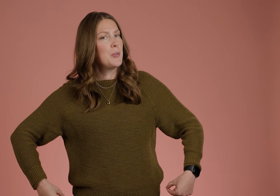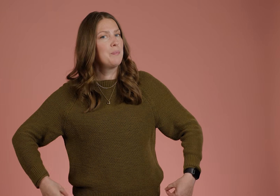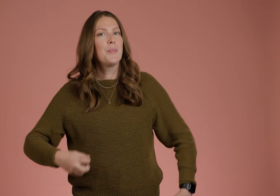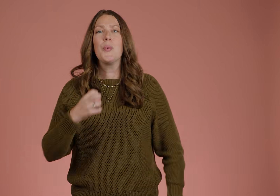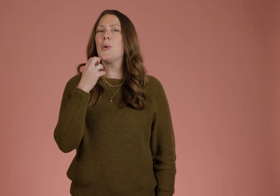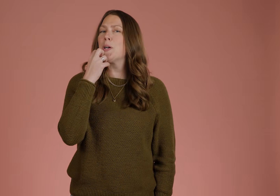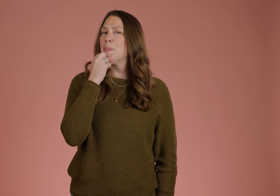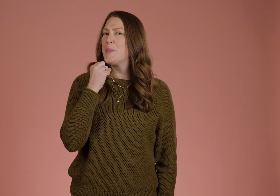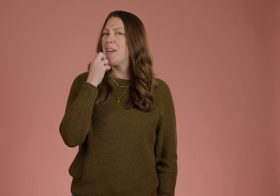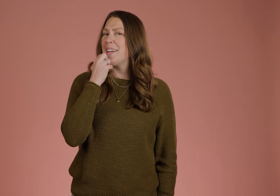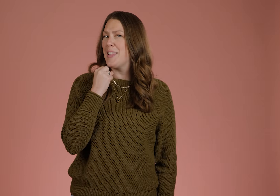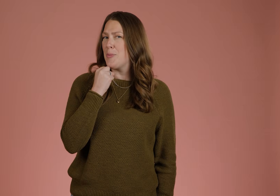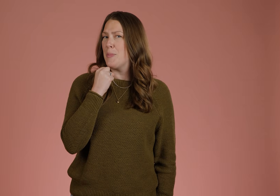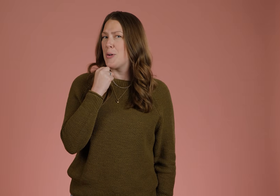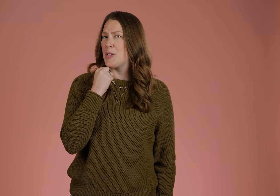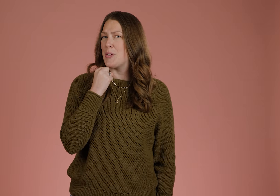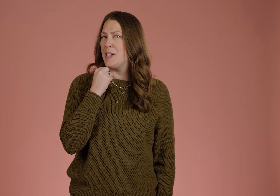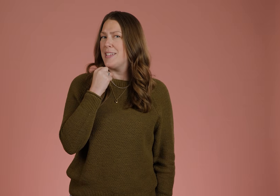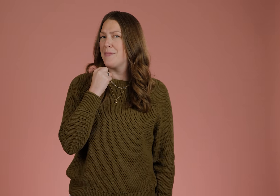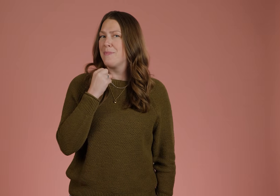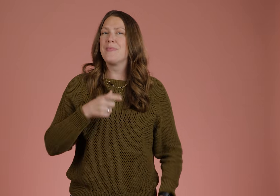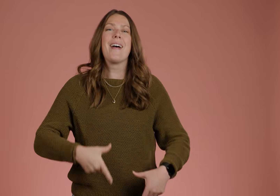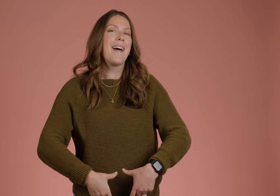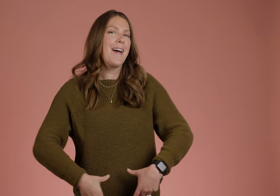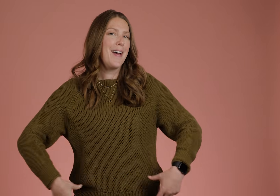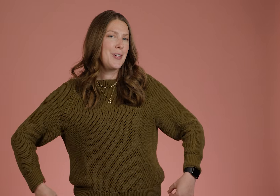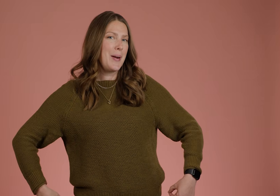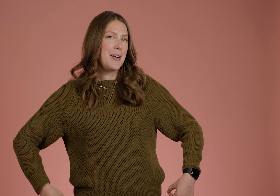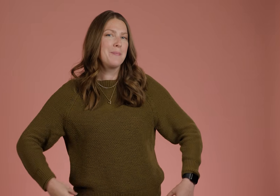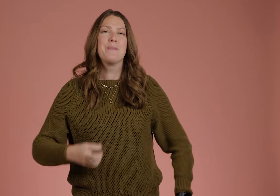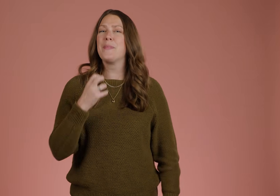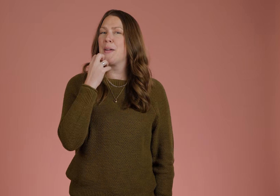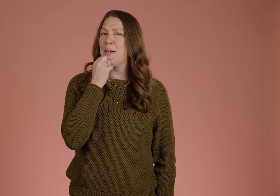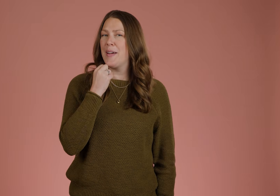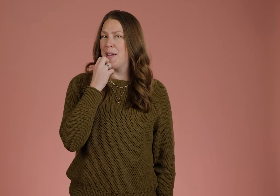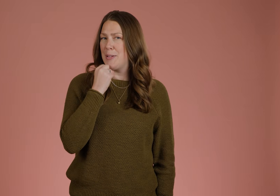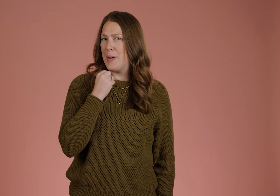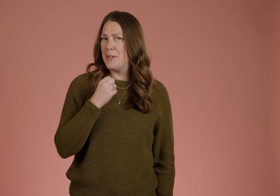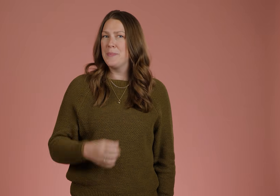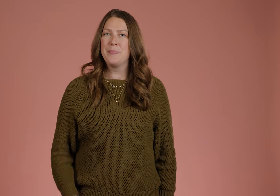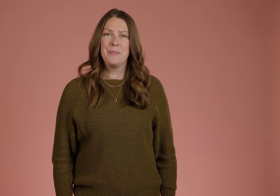or a little bit more discreet. Underwear.